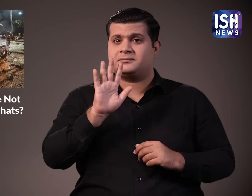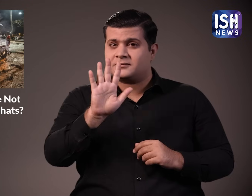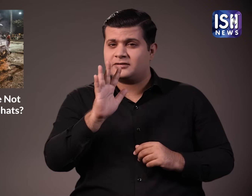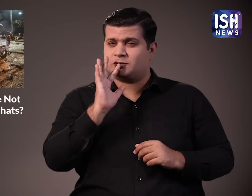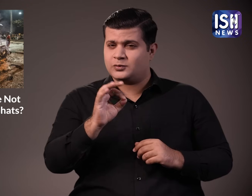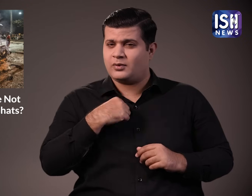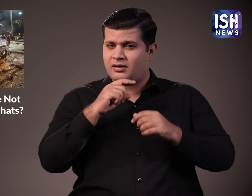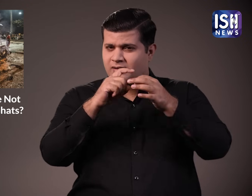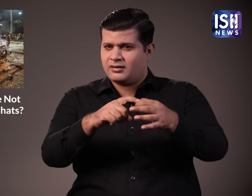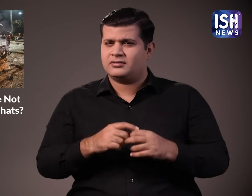But let me tell you honestly,